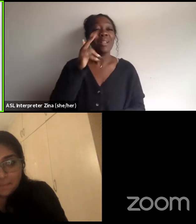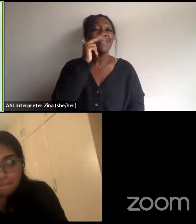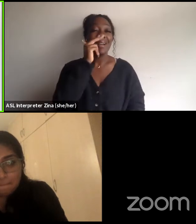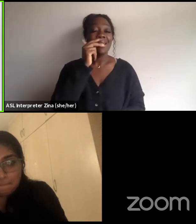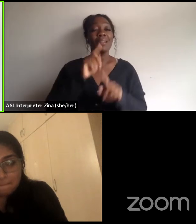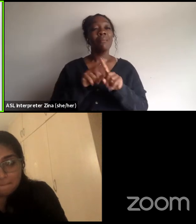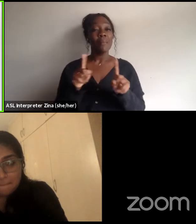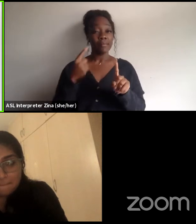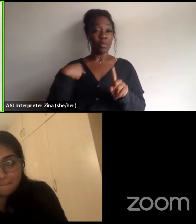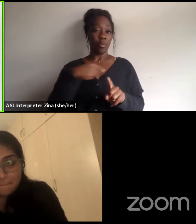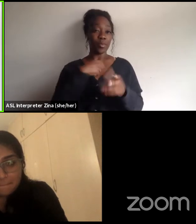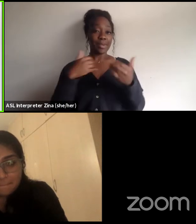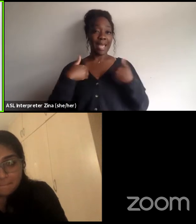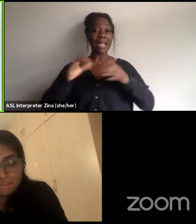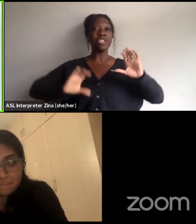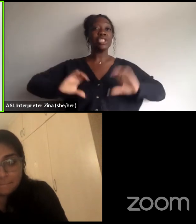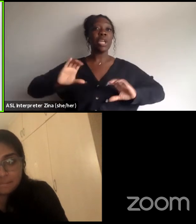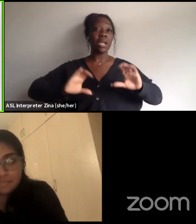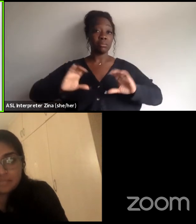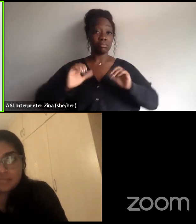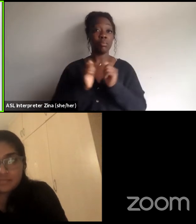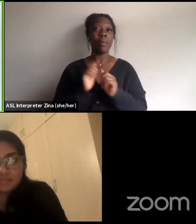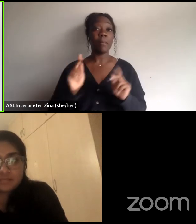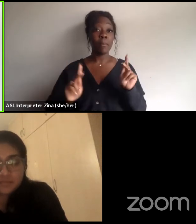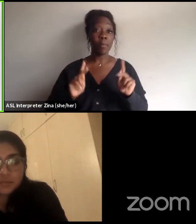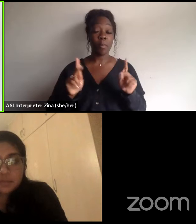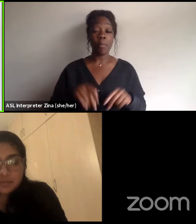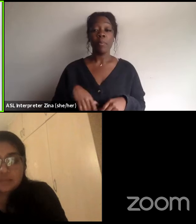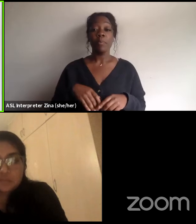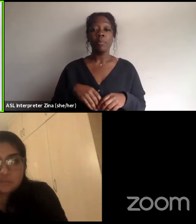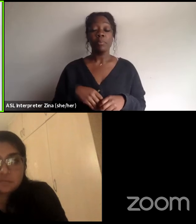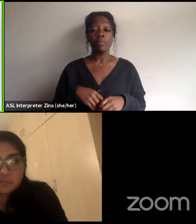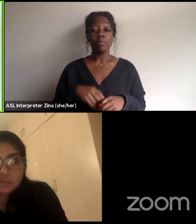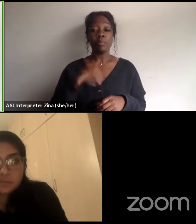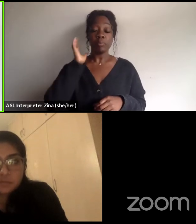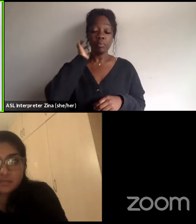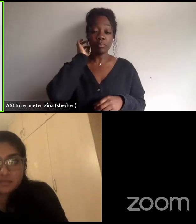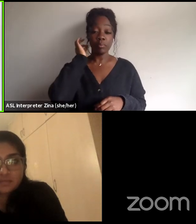We always made sure that we have a fair representation